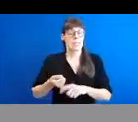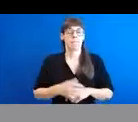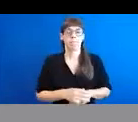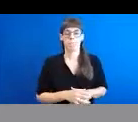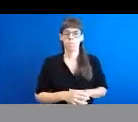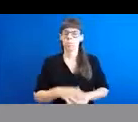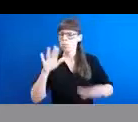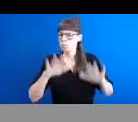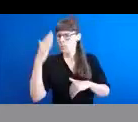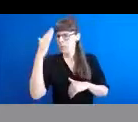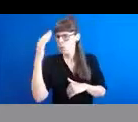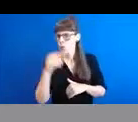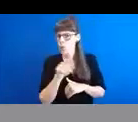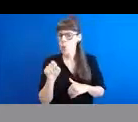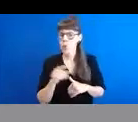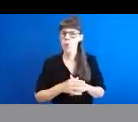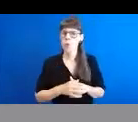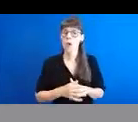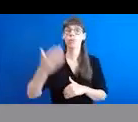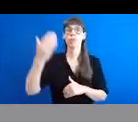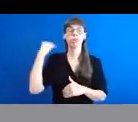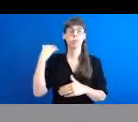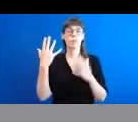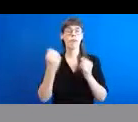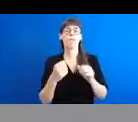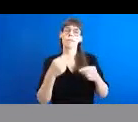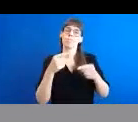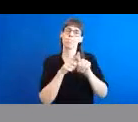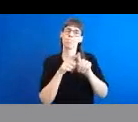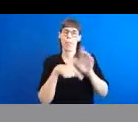the humanitarian agenda. I have been championing this since then.